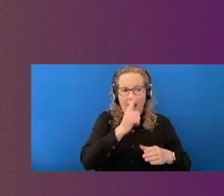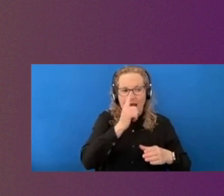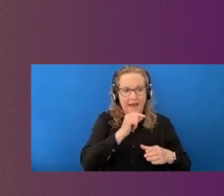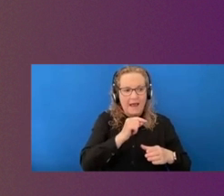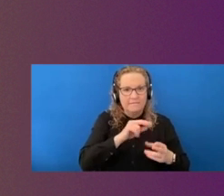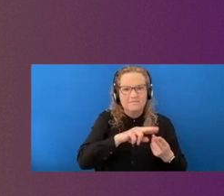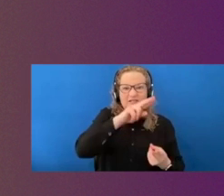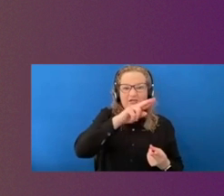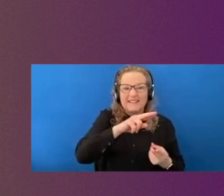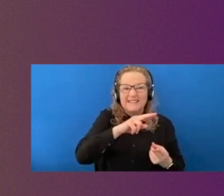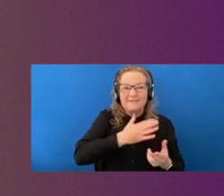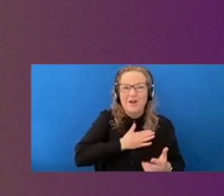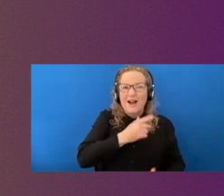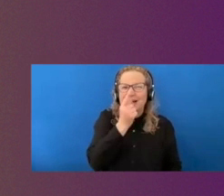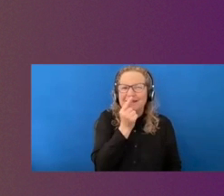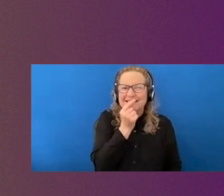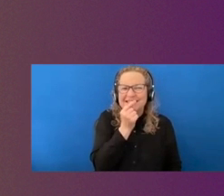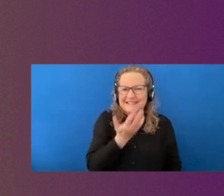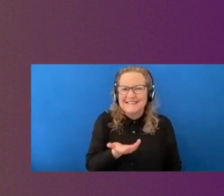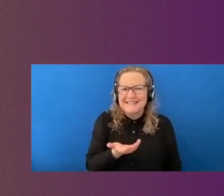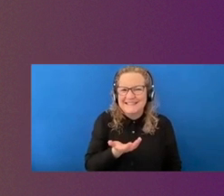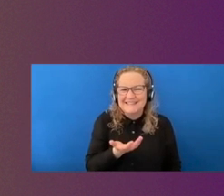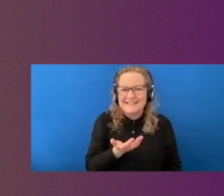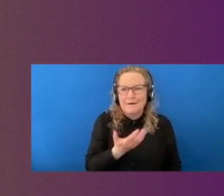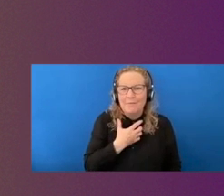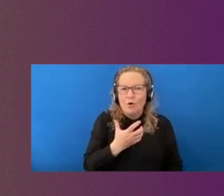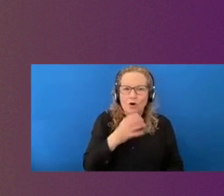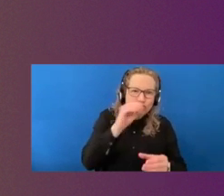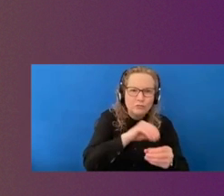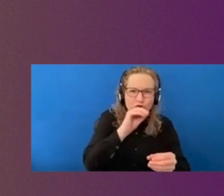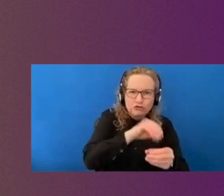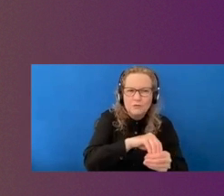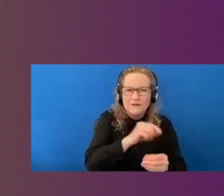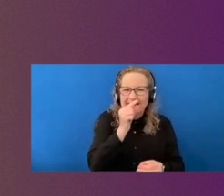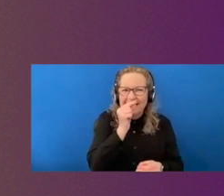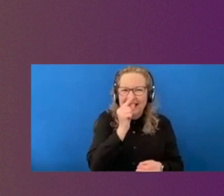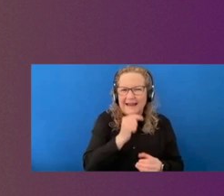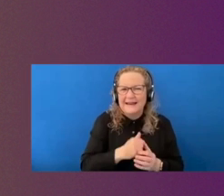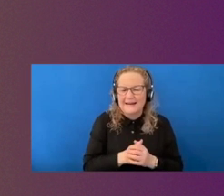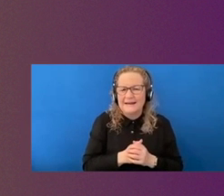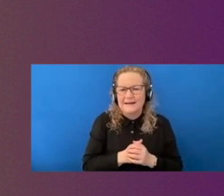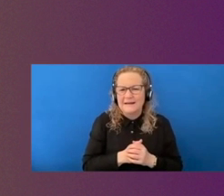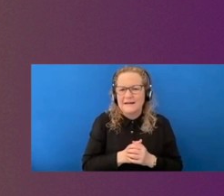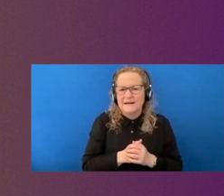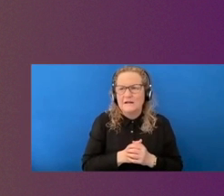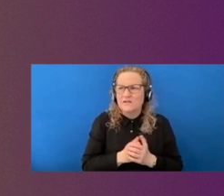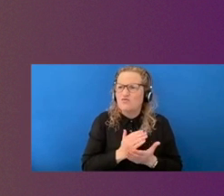of capacity that I had to contribute so I think looking into that it's actually enabled enabled